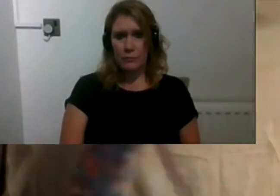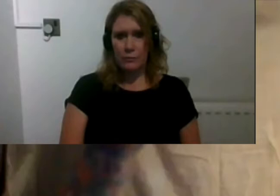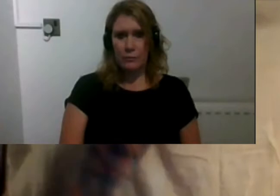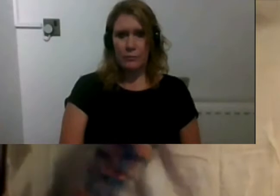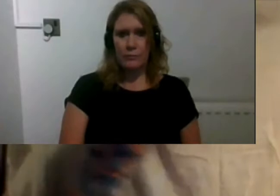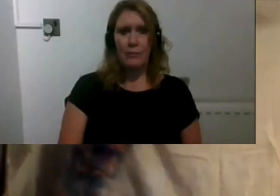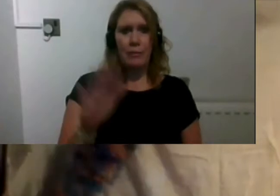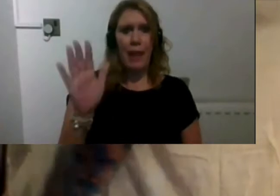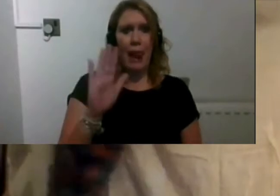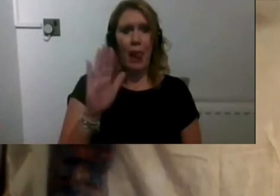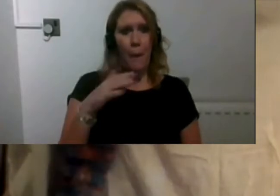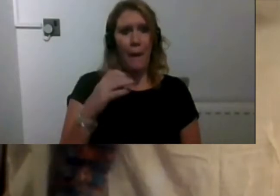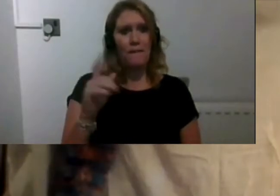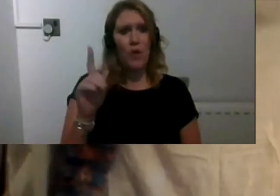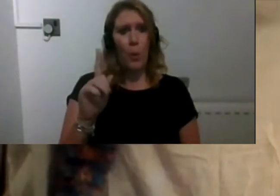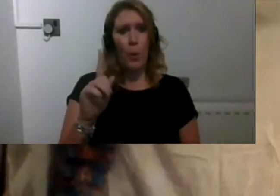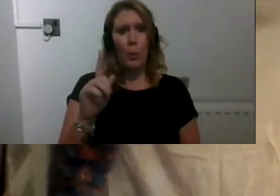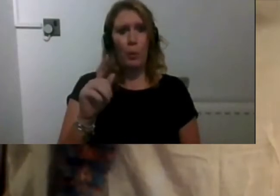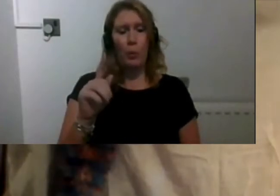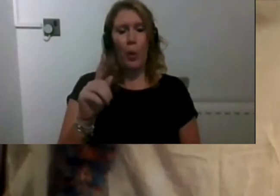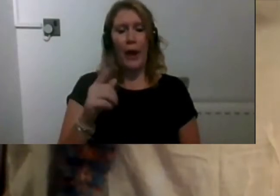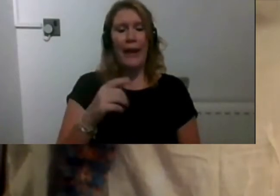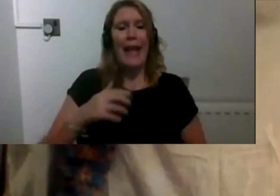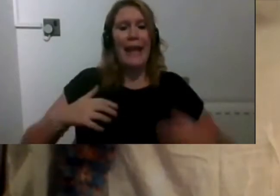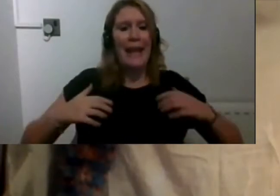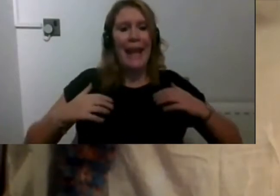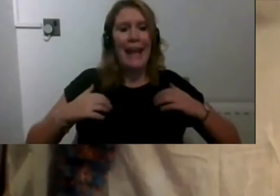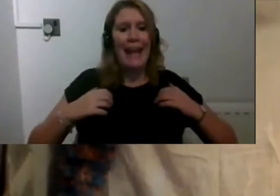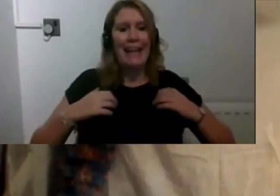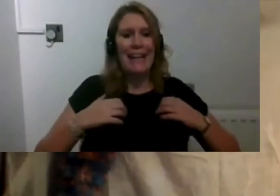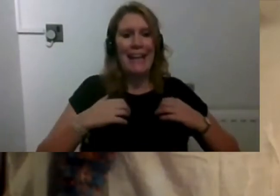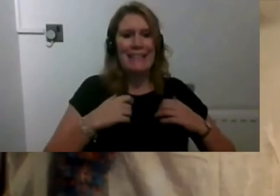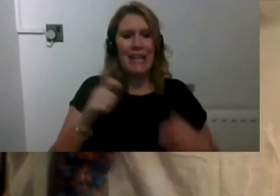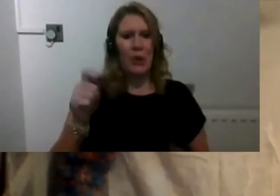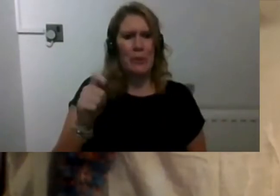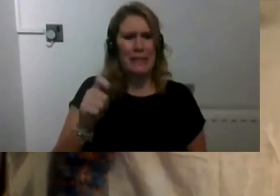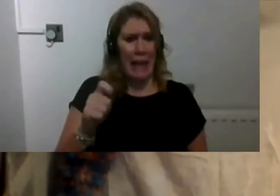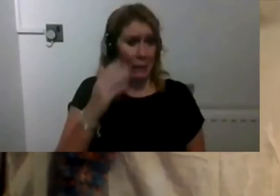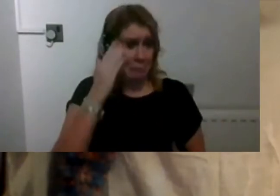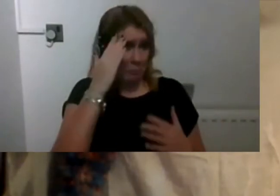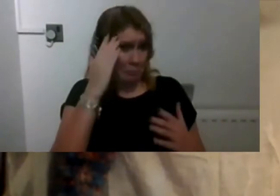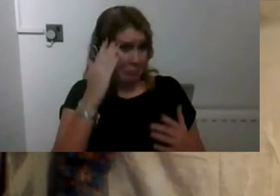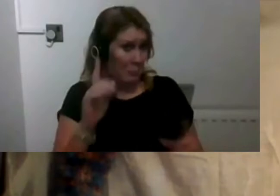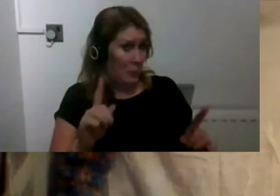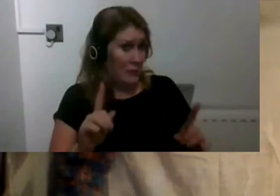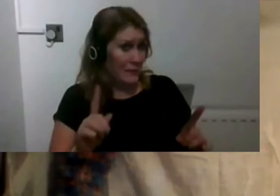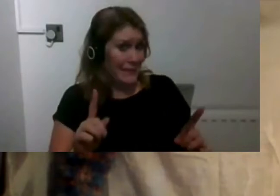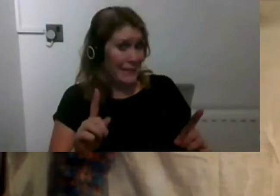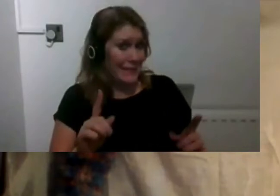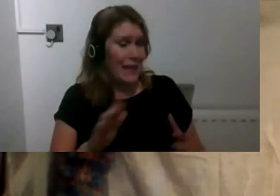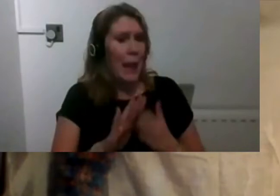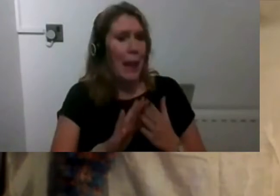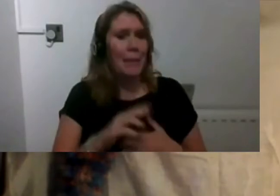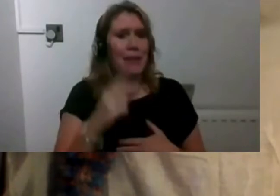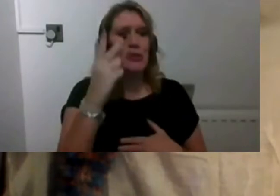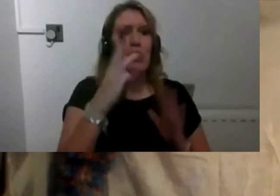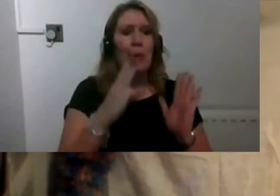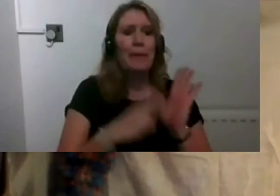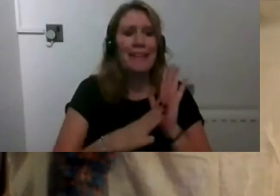stick for those of you who know what a tickle stick is, it's my two metre stick.